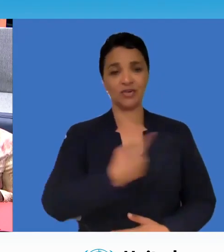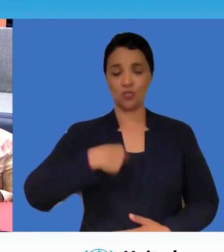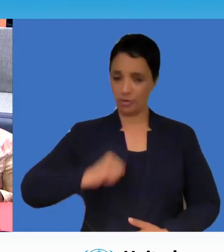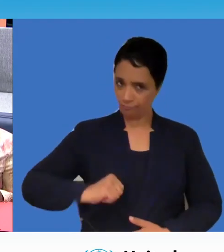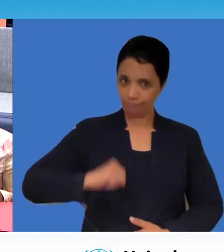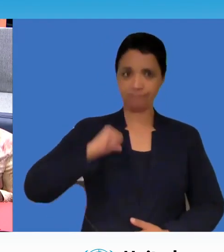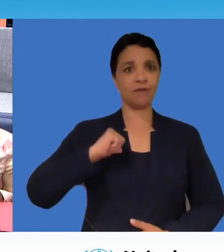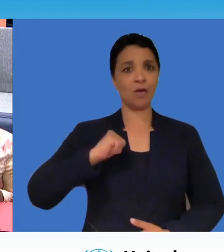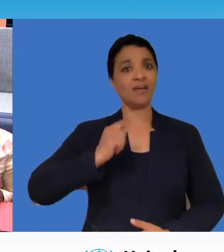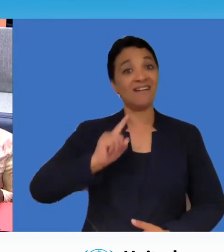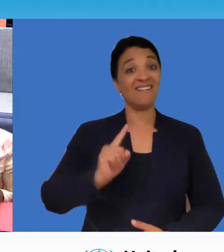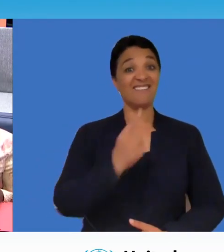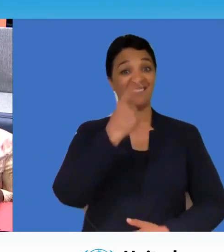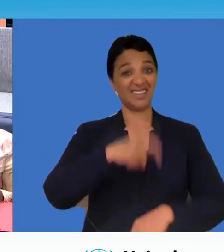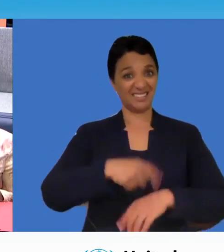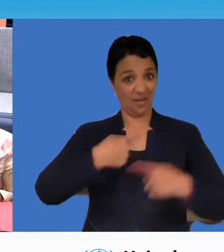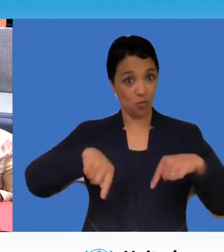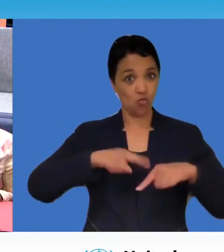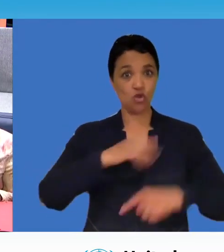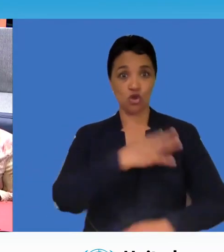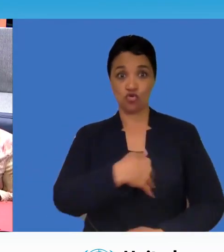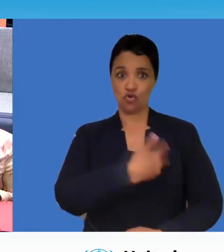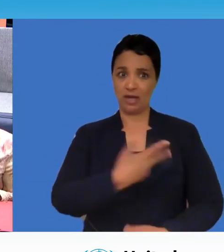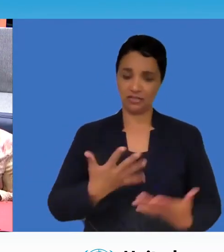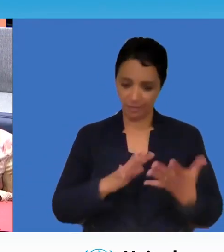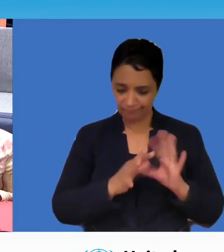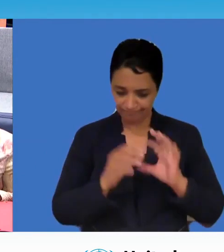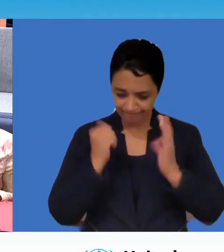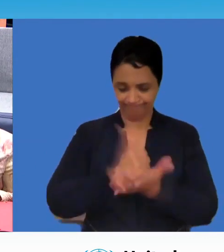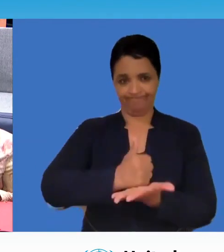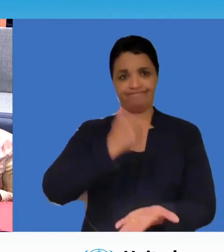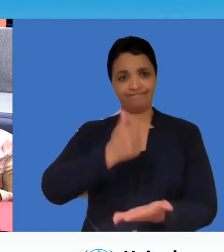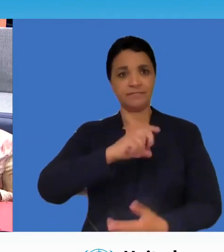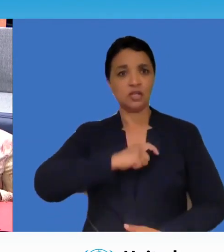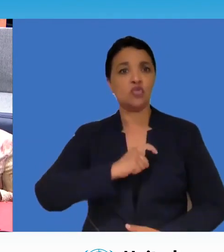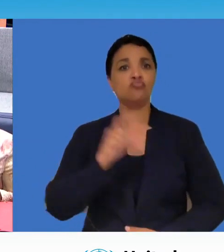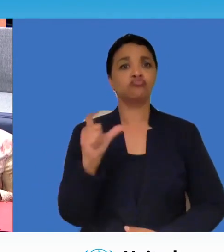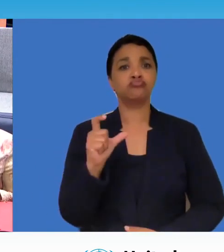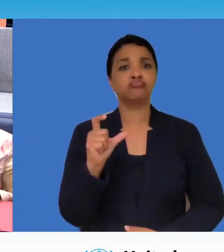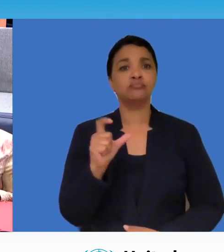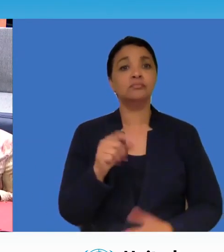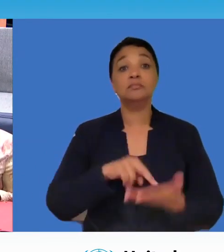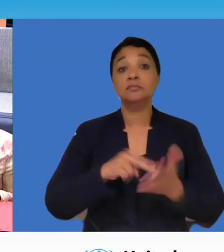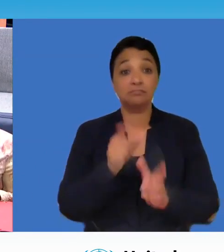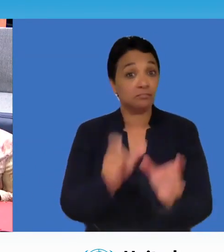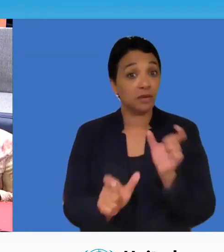this initiative simplifying the process for persons with disabilities to exercise their